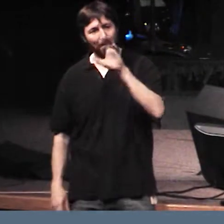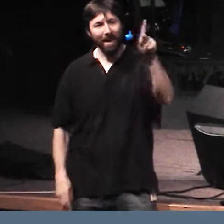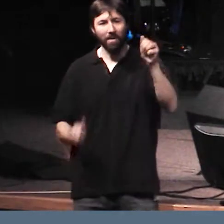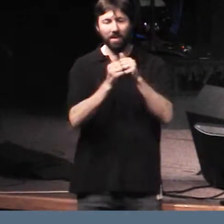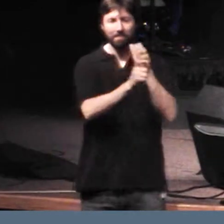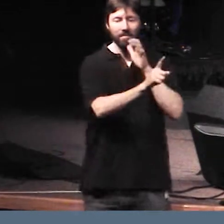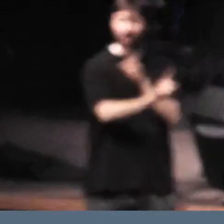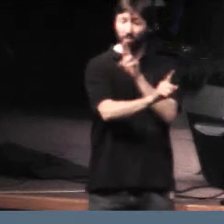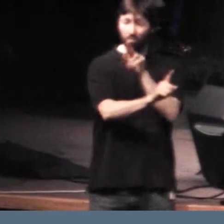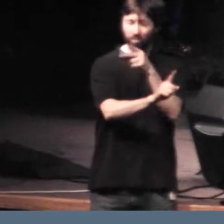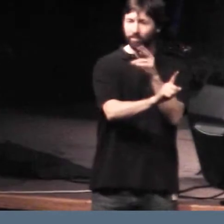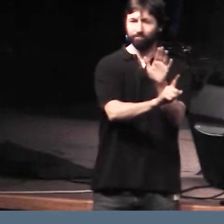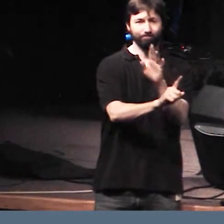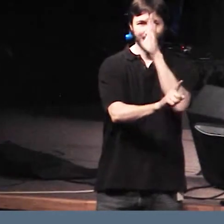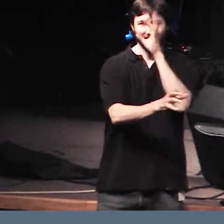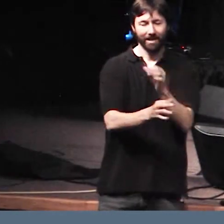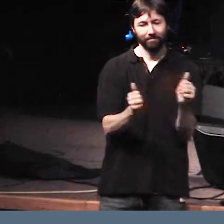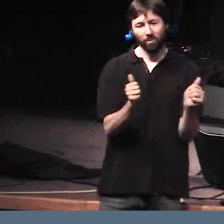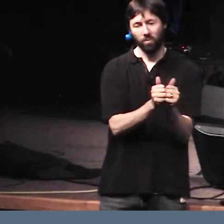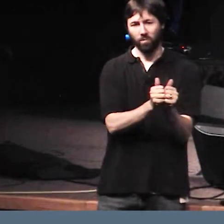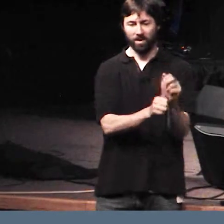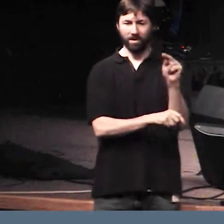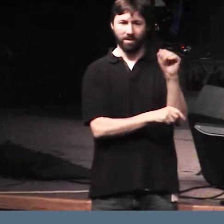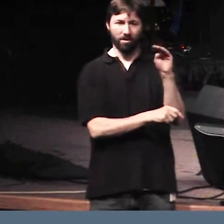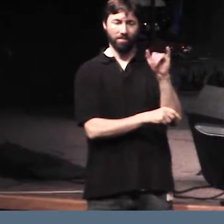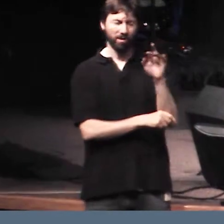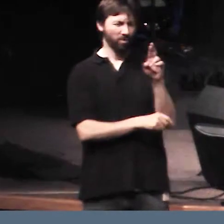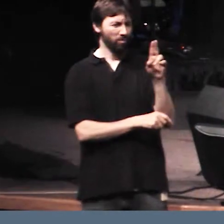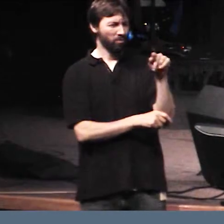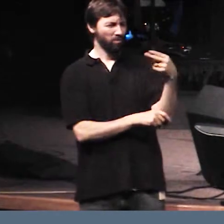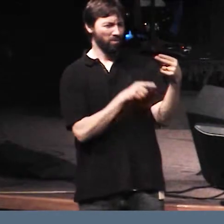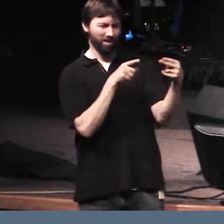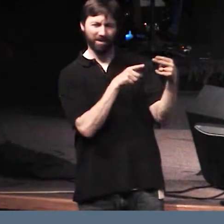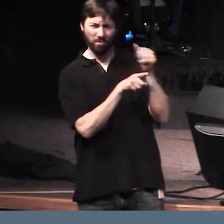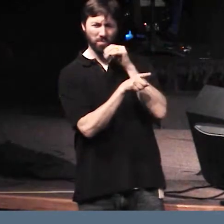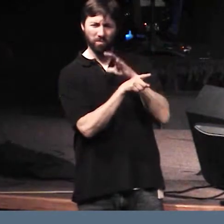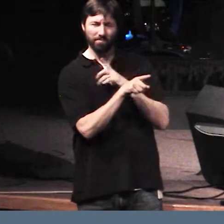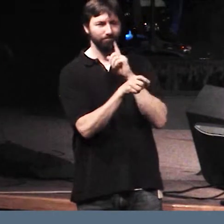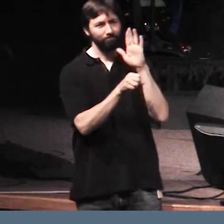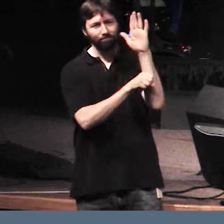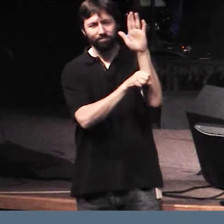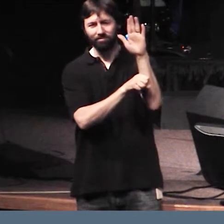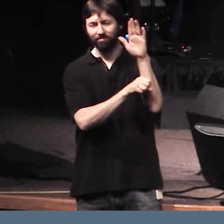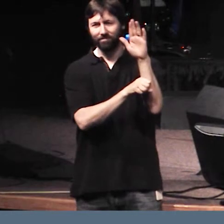but not Ruth which brings us back to our story Ruth is this lady that has this covenant commitment